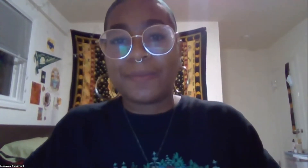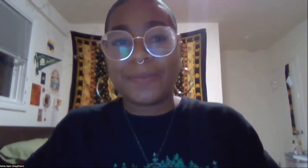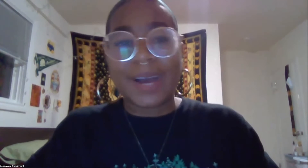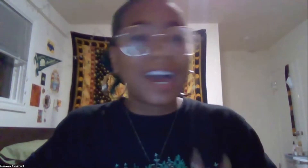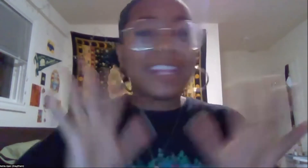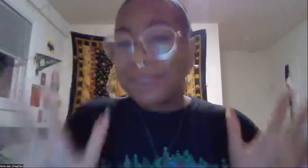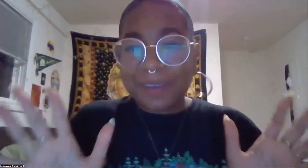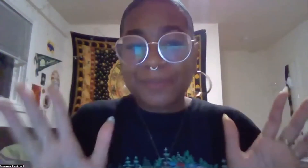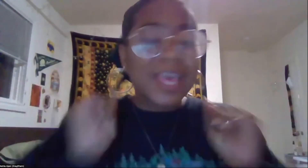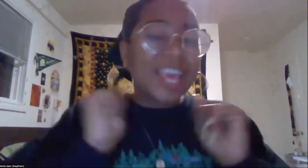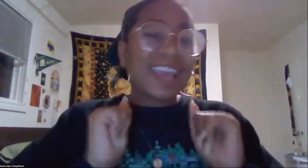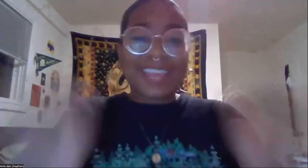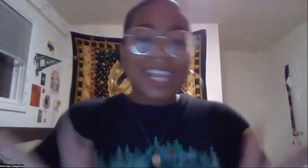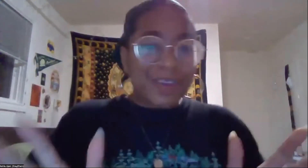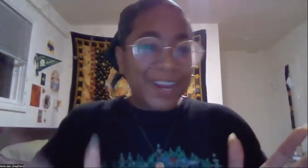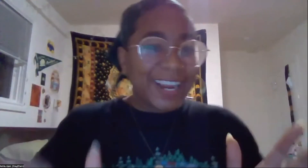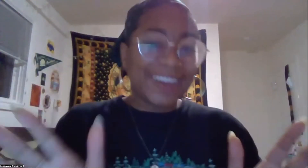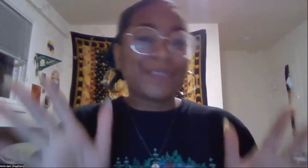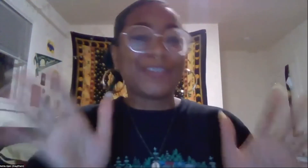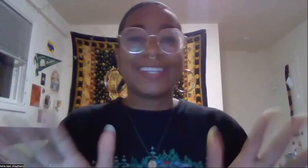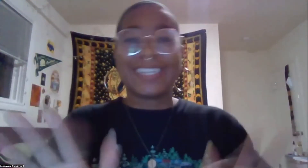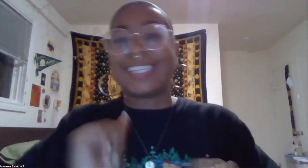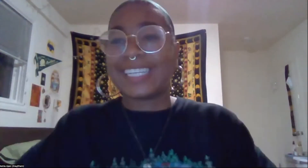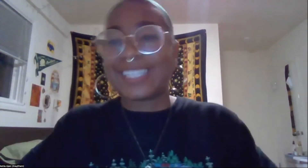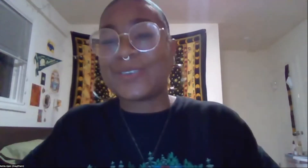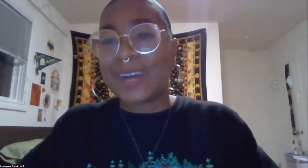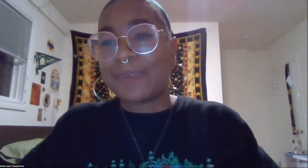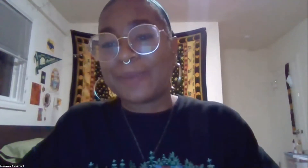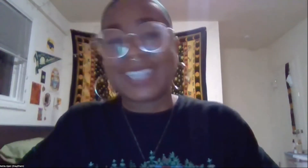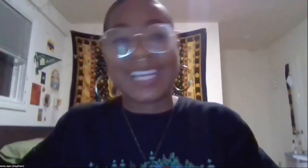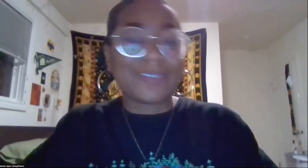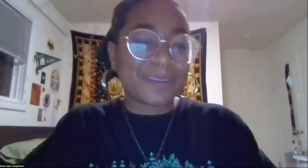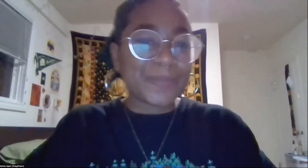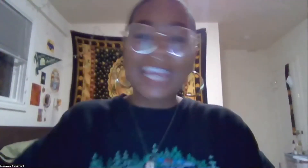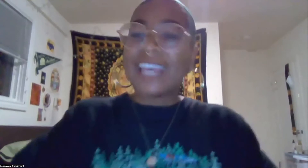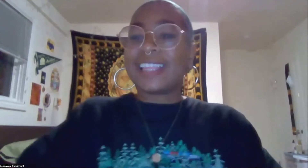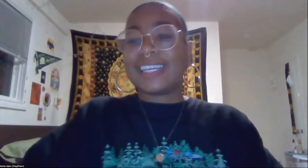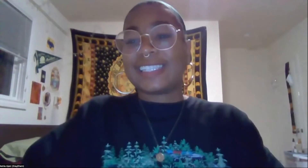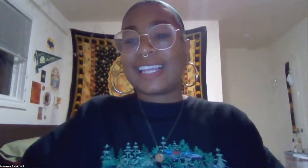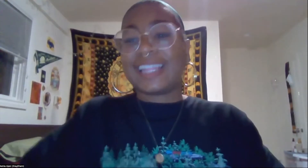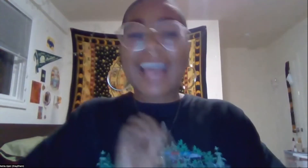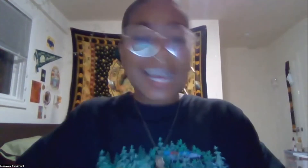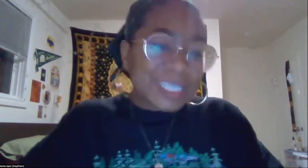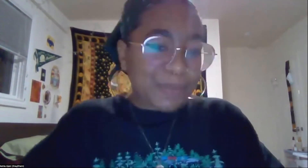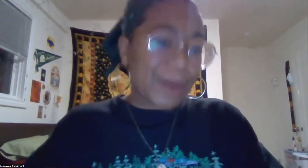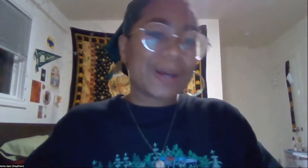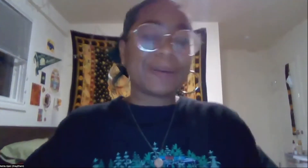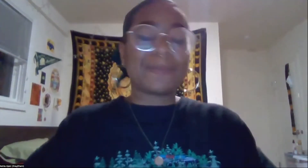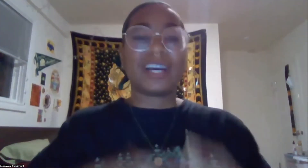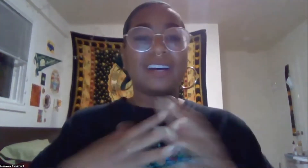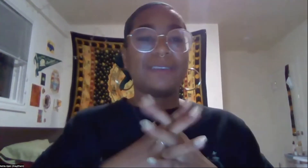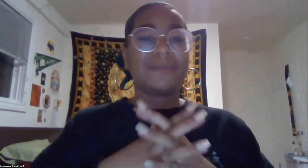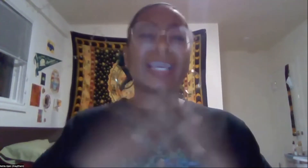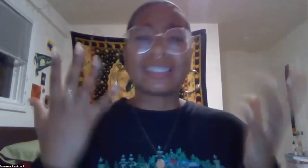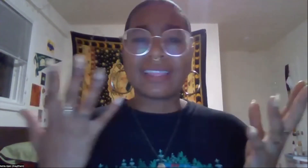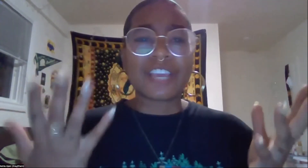I love love. And thank you for listening to how much I love love. This last poem. Yes. And thank